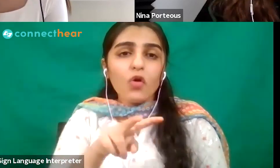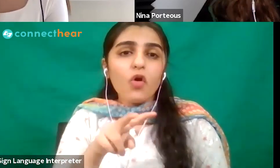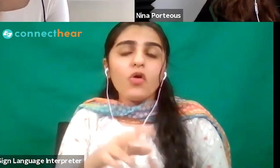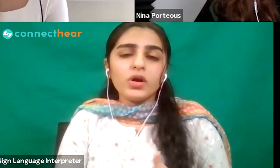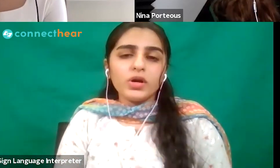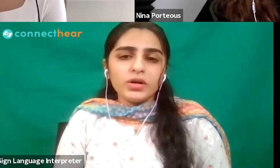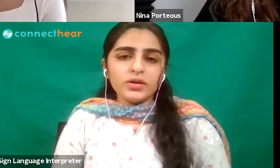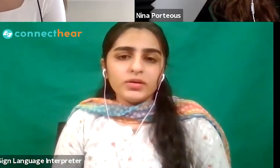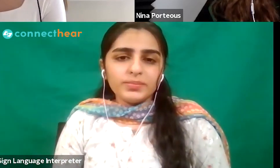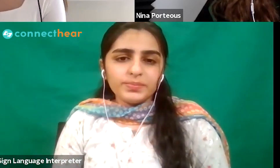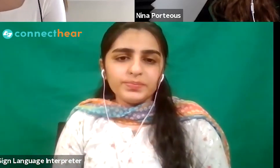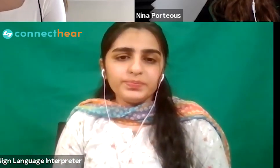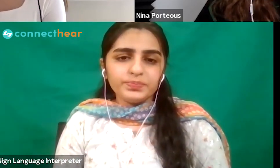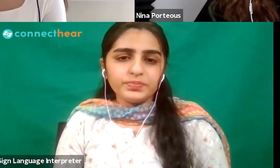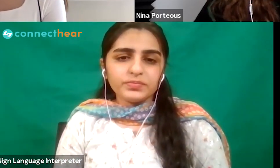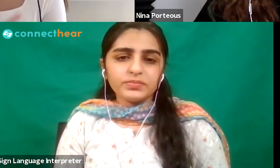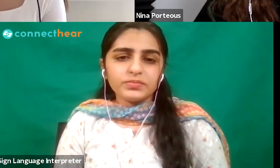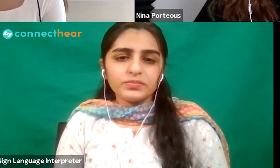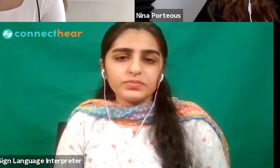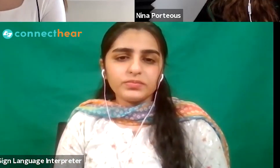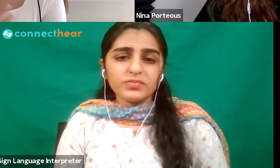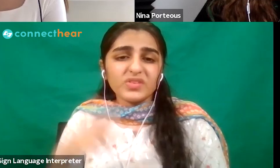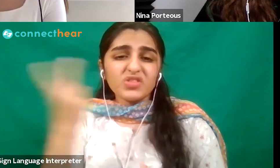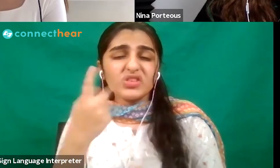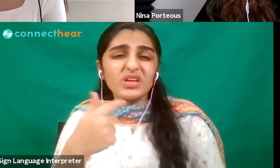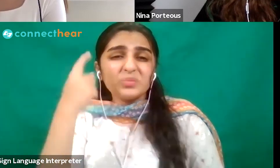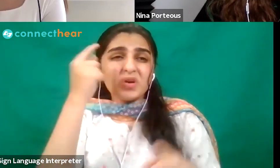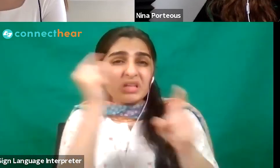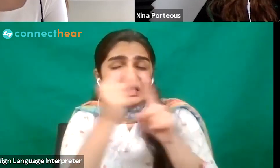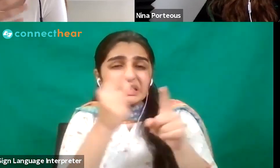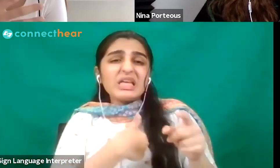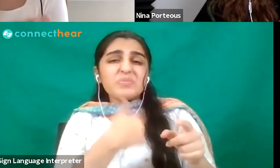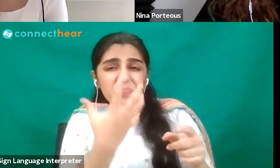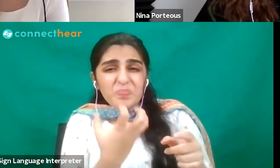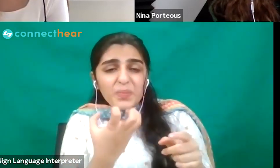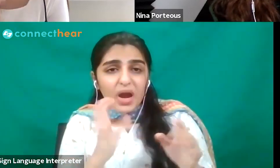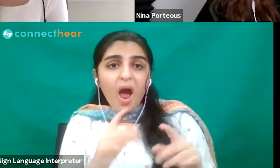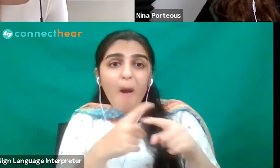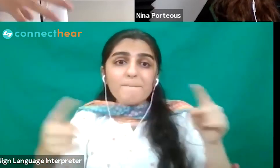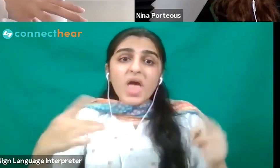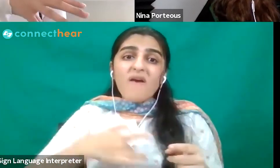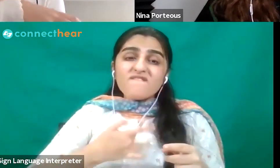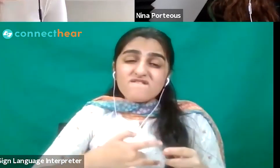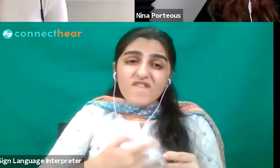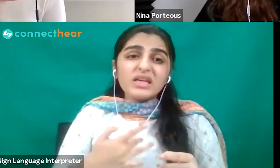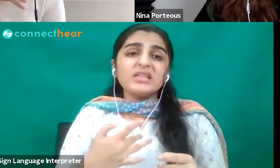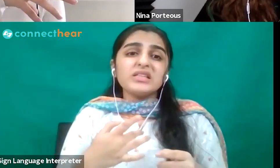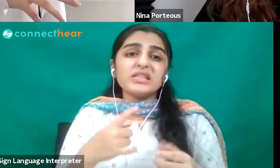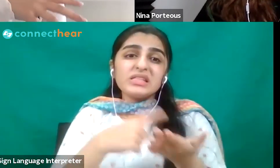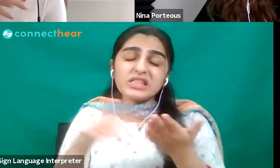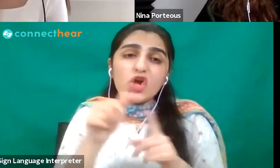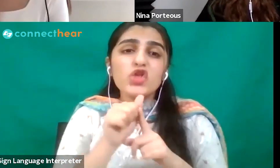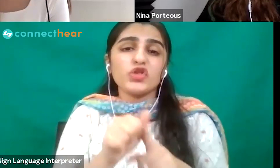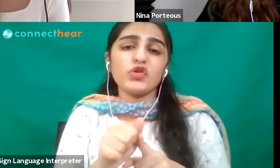So as you can see I partnered with connected today, and we provide the captions, and we provided the PSL interpretation.